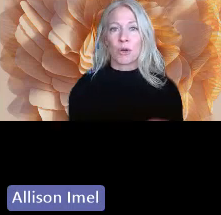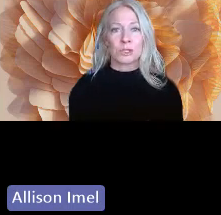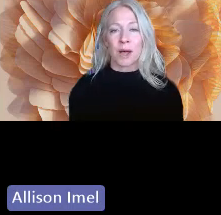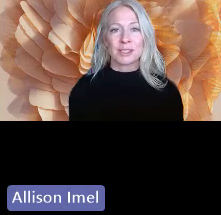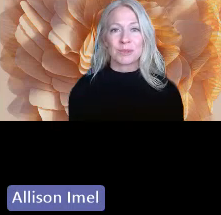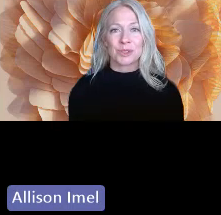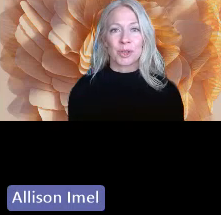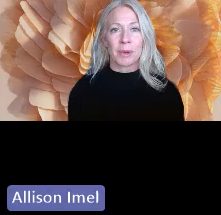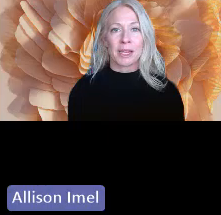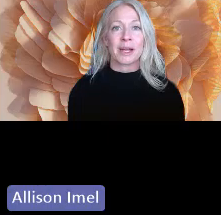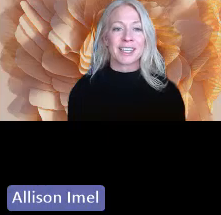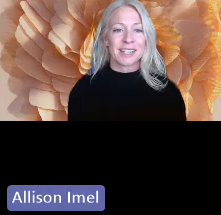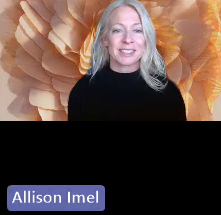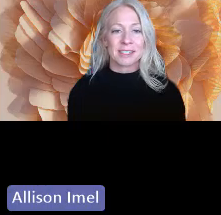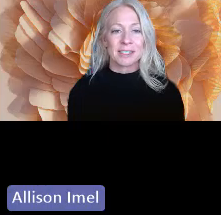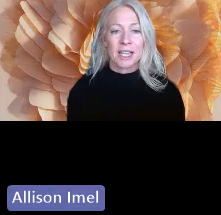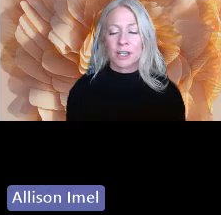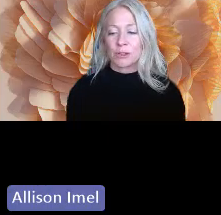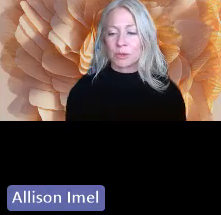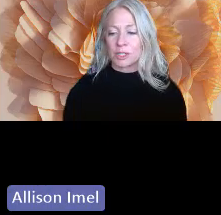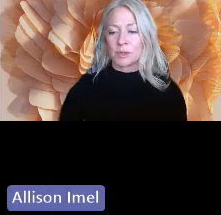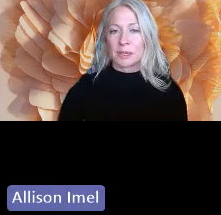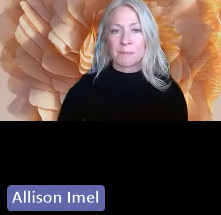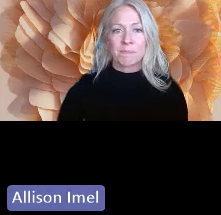and whole as possible so that your body recognizes it, knows what to do with it.